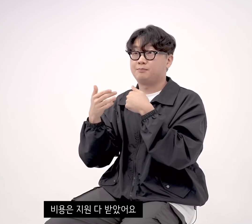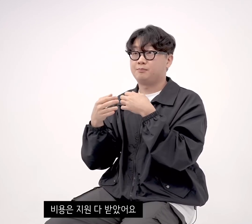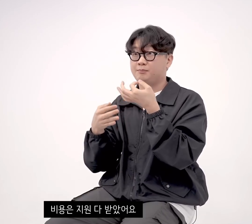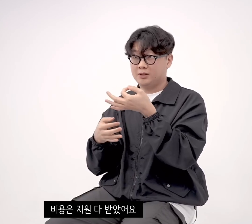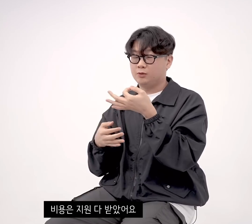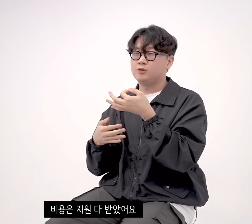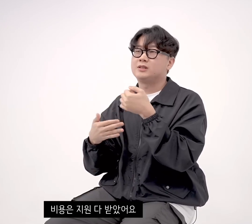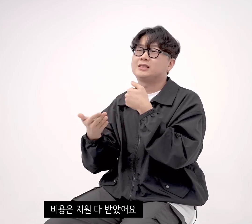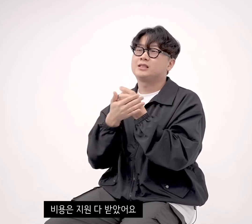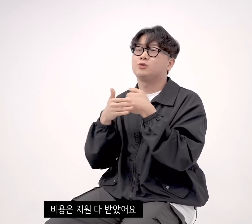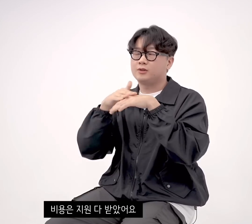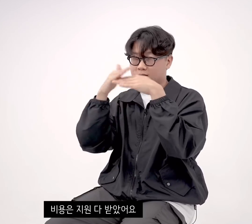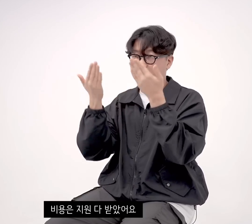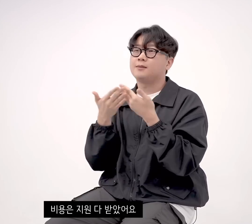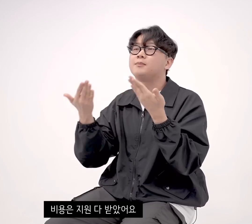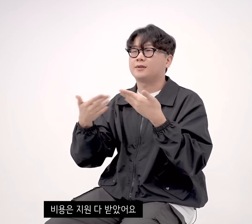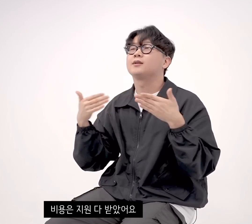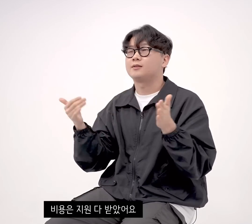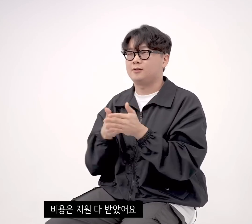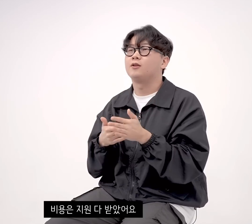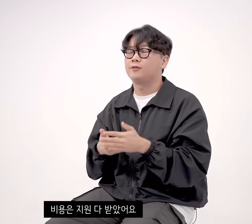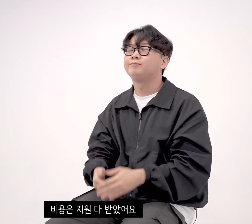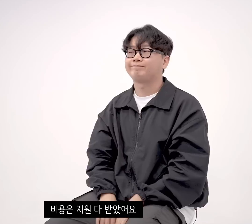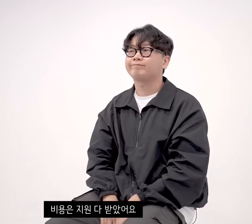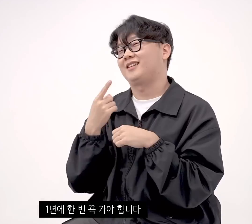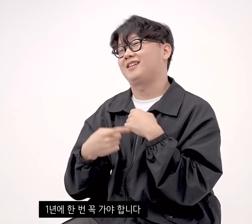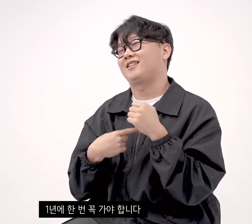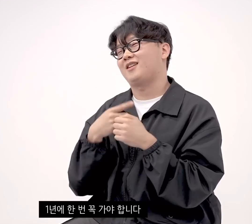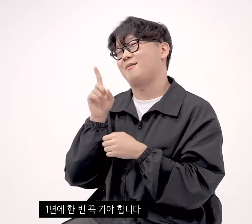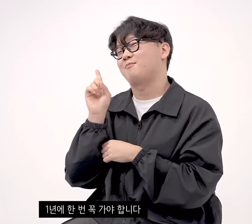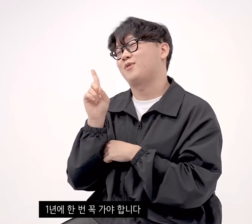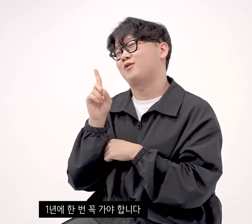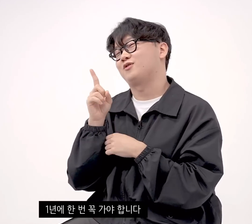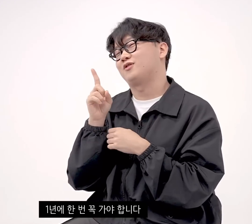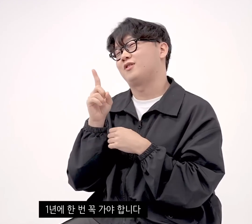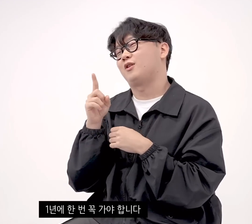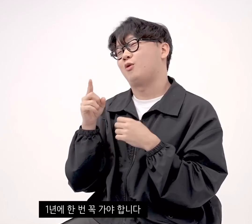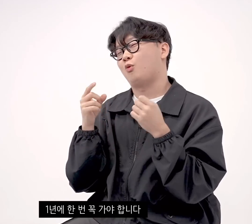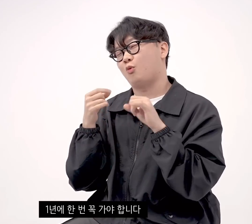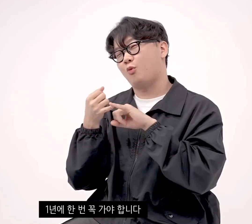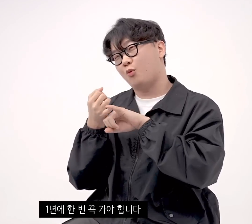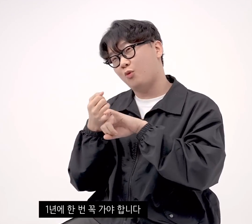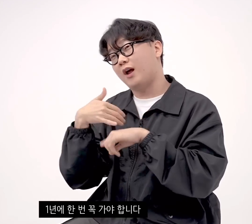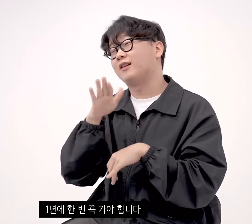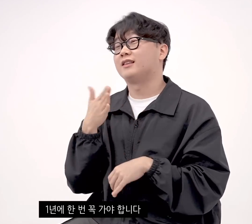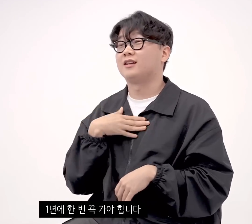I got all the expenses covered. I have to go once a year.